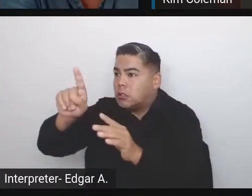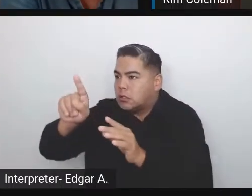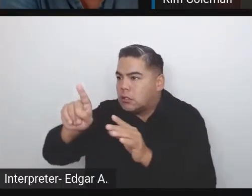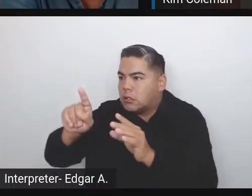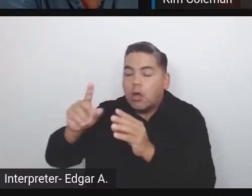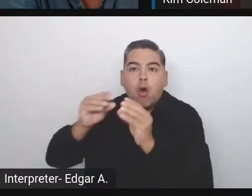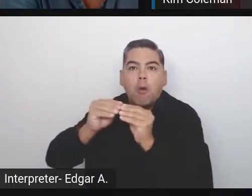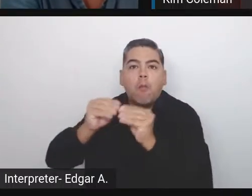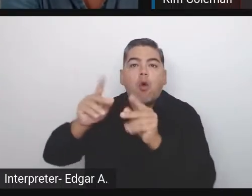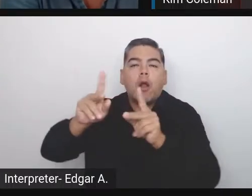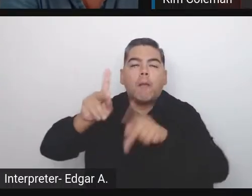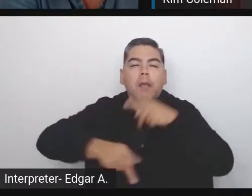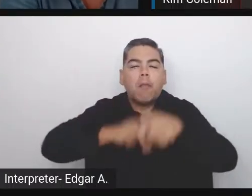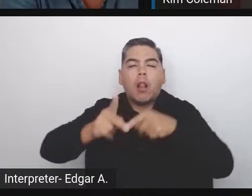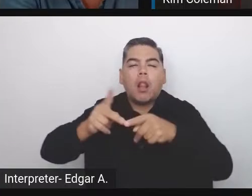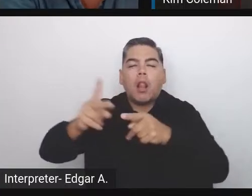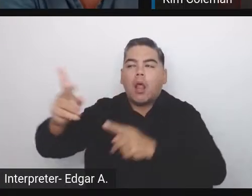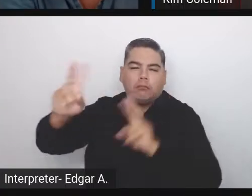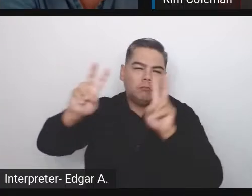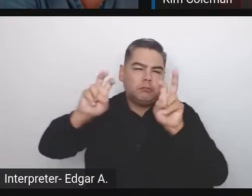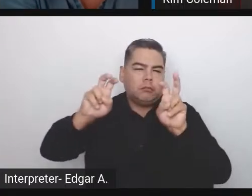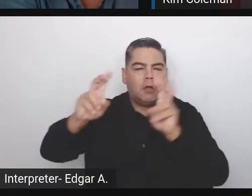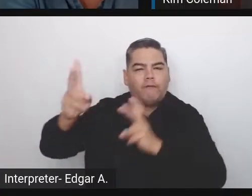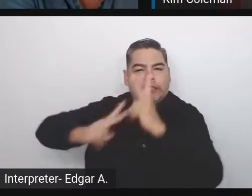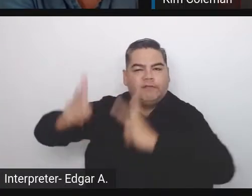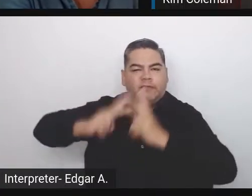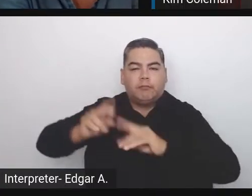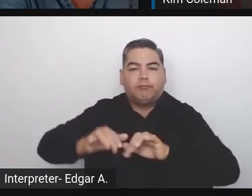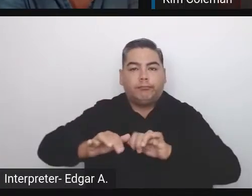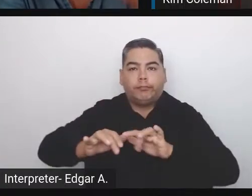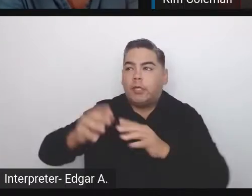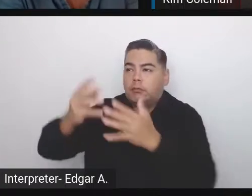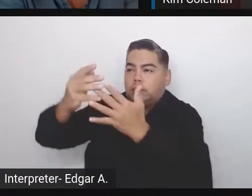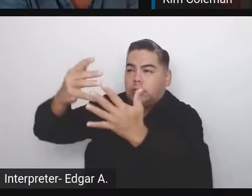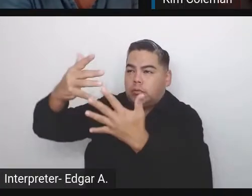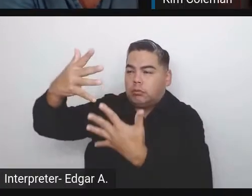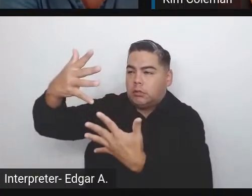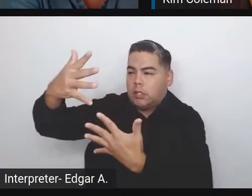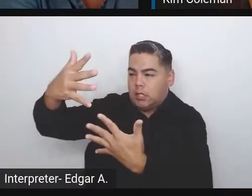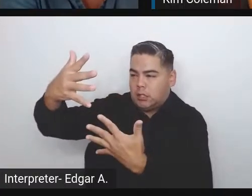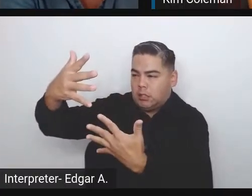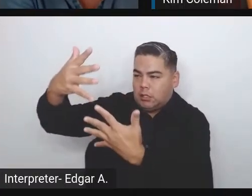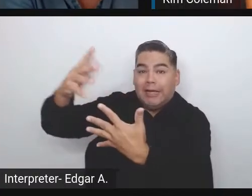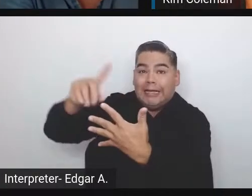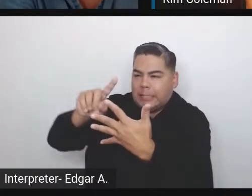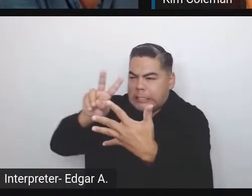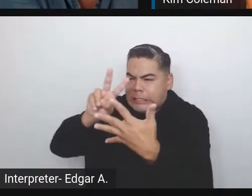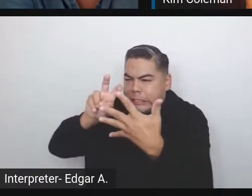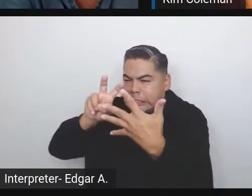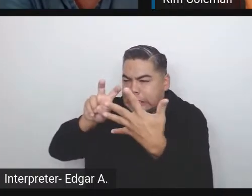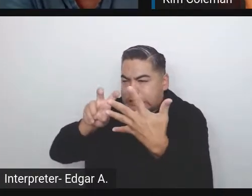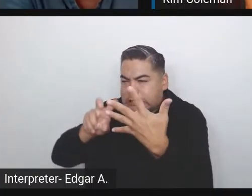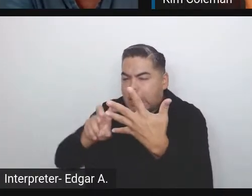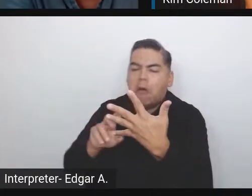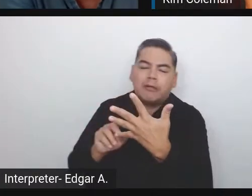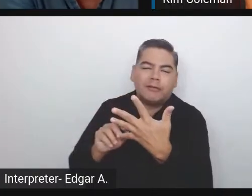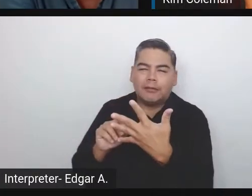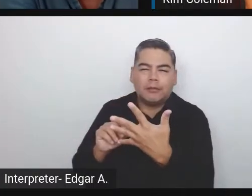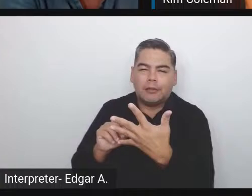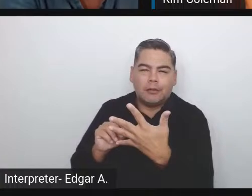new analytic tool that we have does not show as much as the old one. So I can see some basic things and I can see we have good results and we had a lot more visitors than we did before.